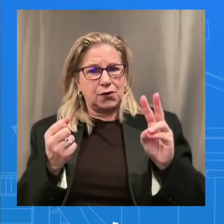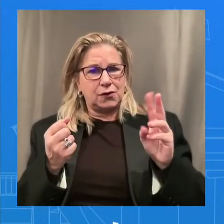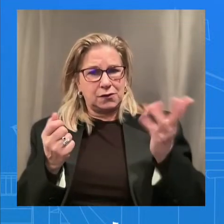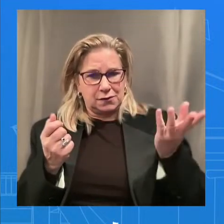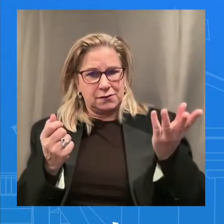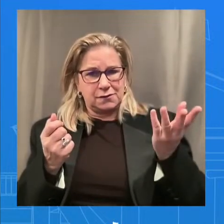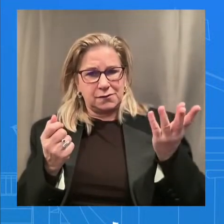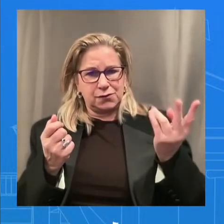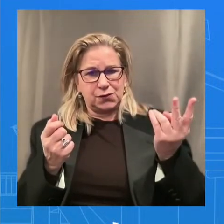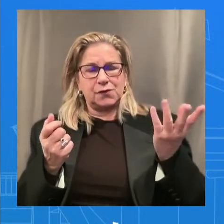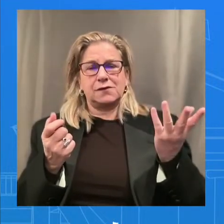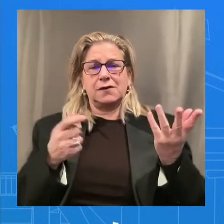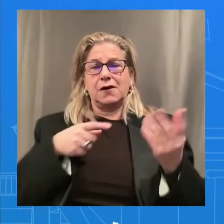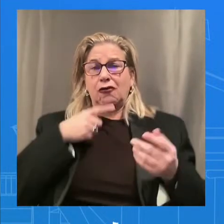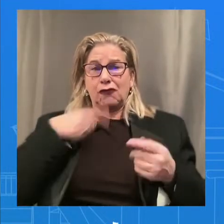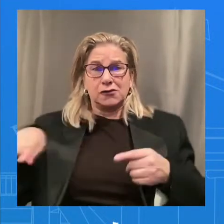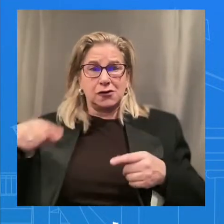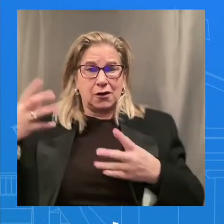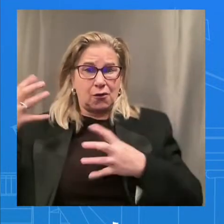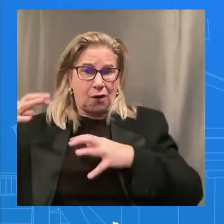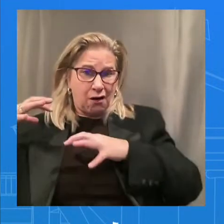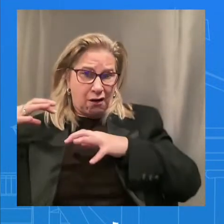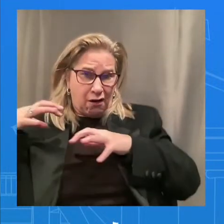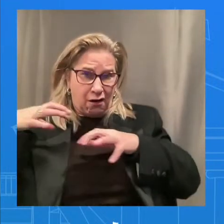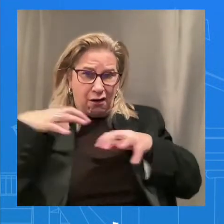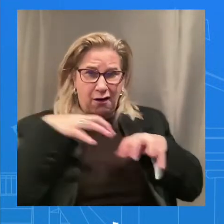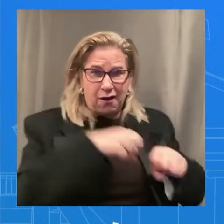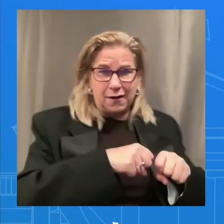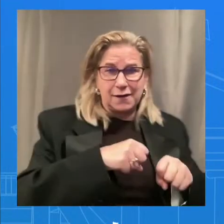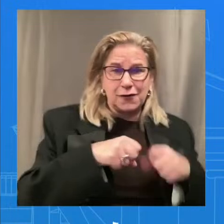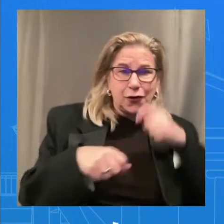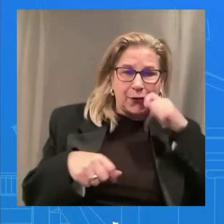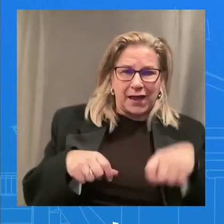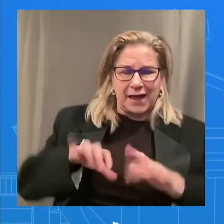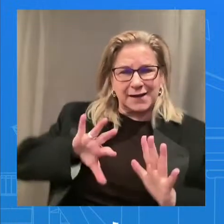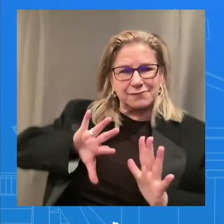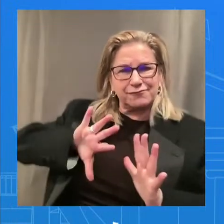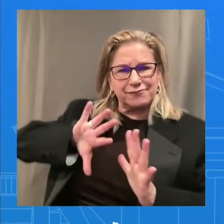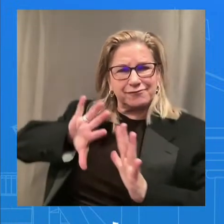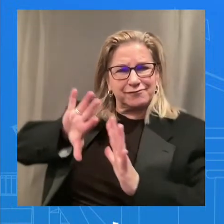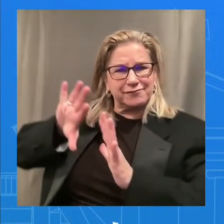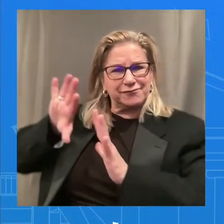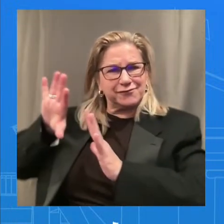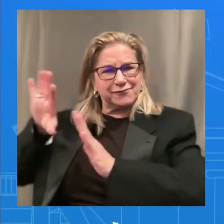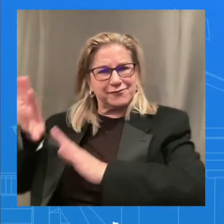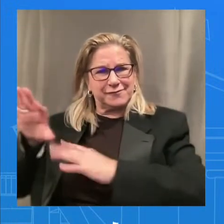Even as we competed fiercely with China, the president actually opened and deepened diplomatic channels with Beijing,